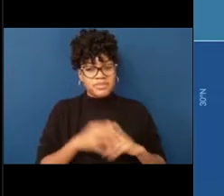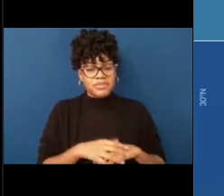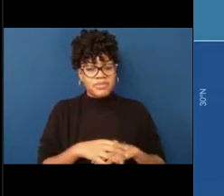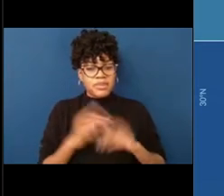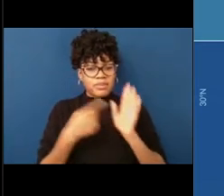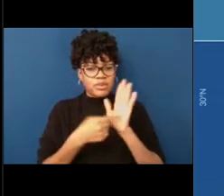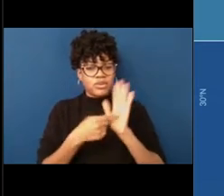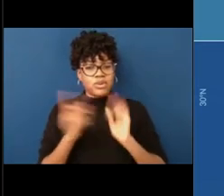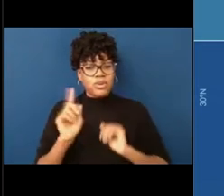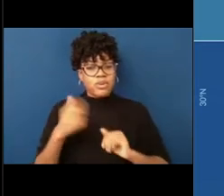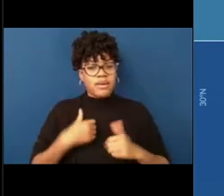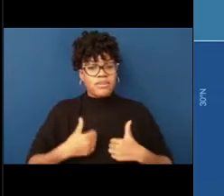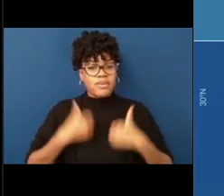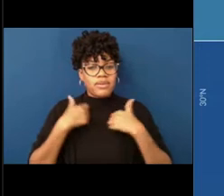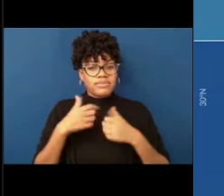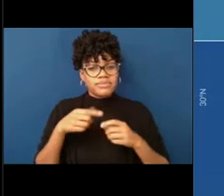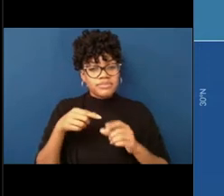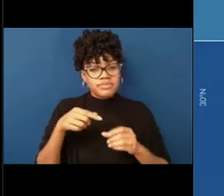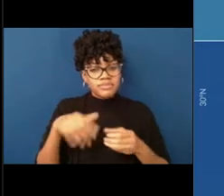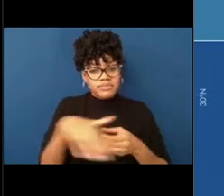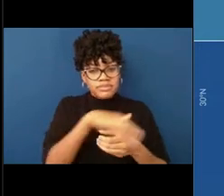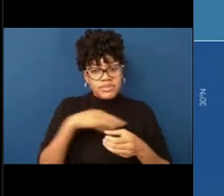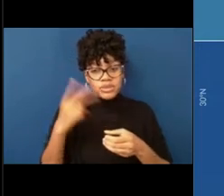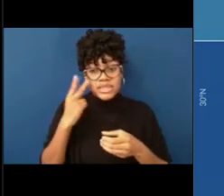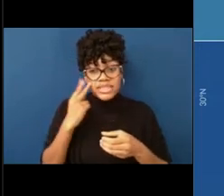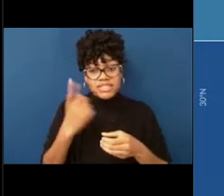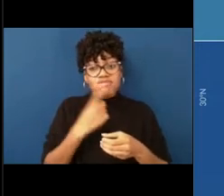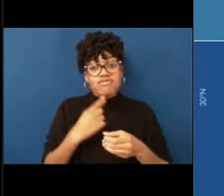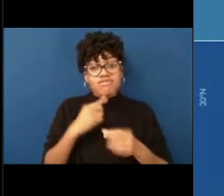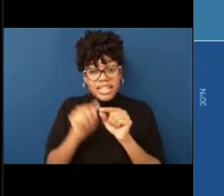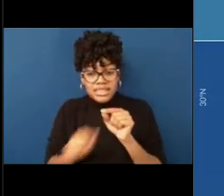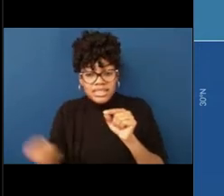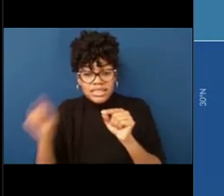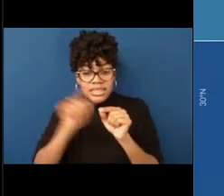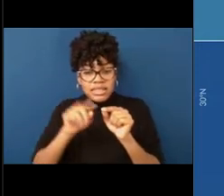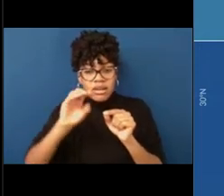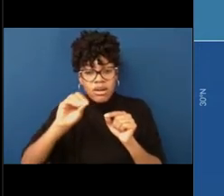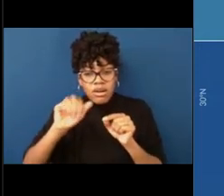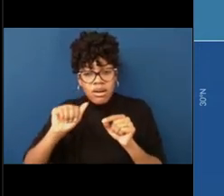And you can see that circle right there. You see how long our archipelago stretches out, yeah?